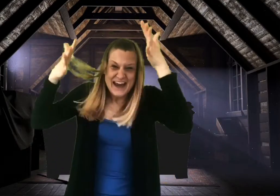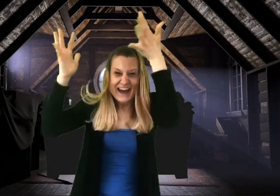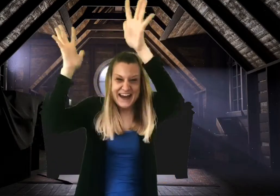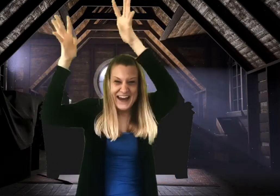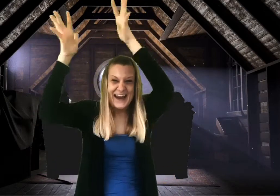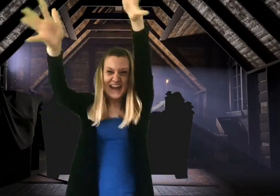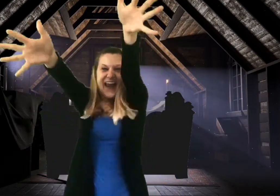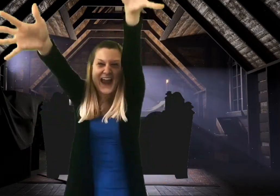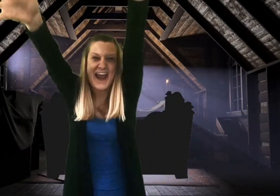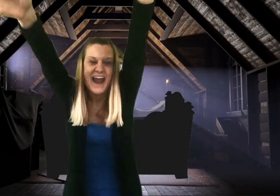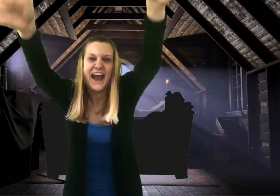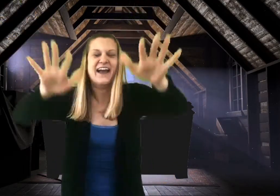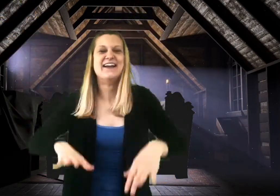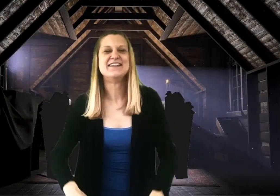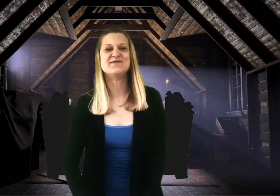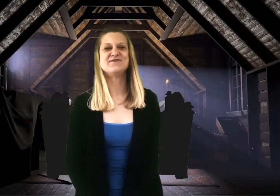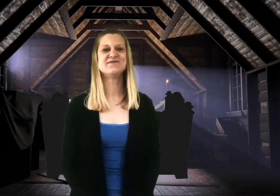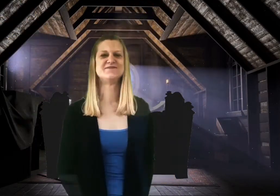"Yippeeeeeeeeee!" he shouted. "Three cheers for Charlie! Hip, hip, hooray!"